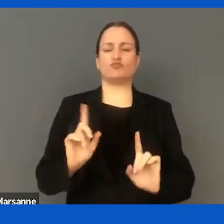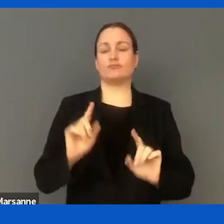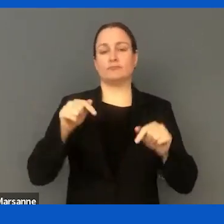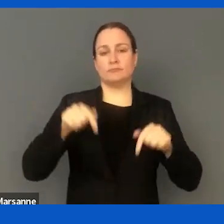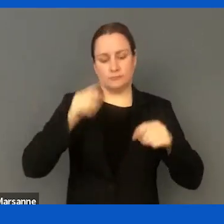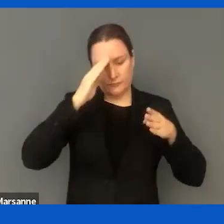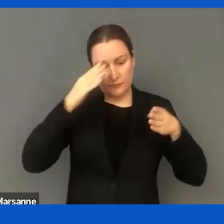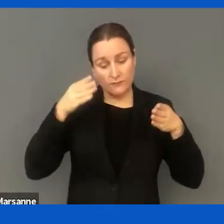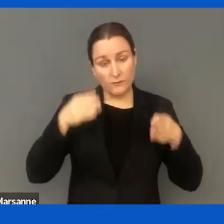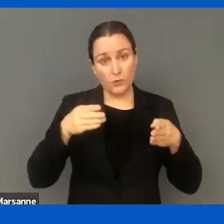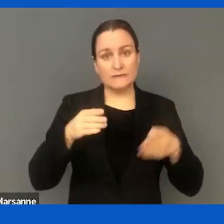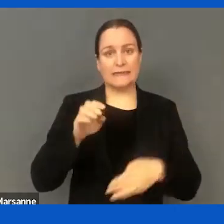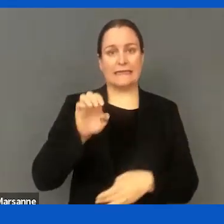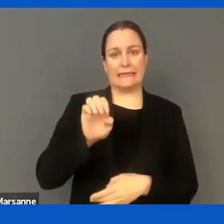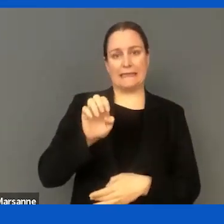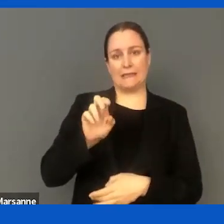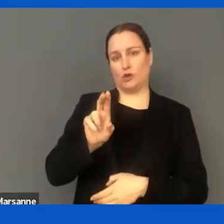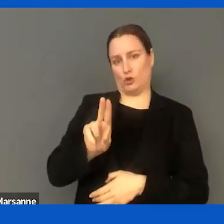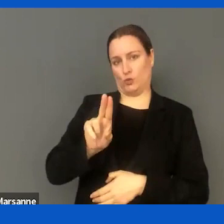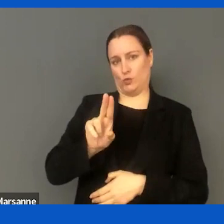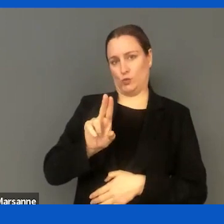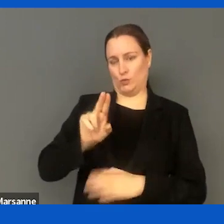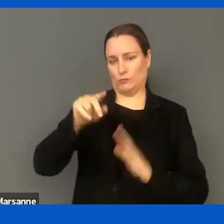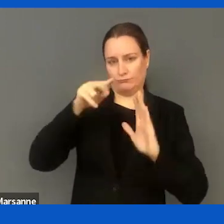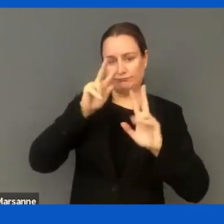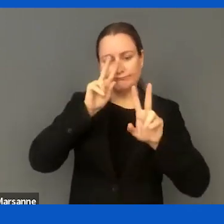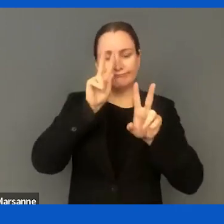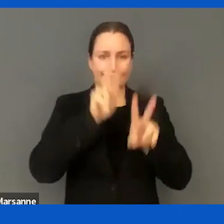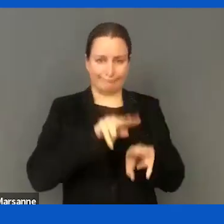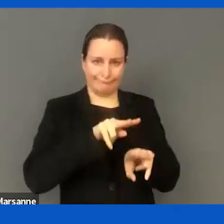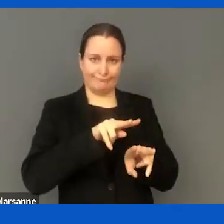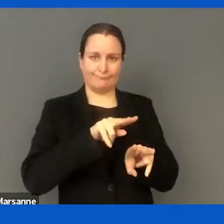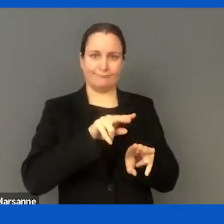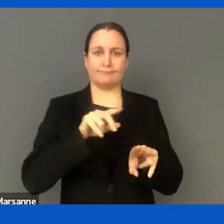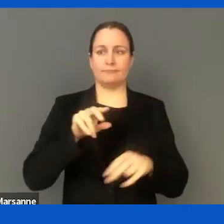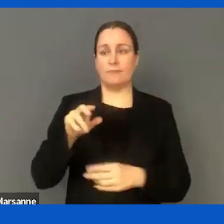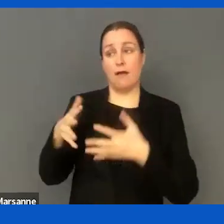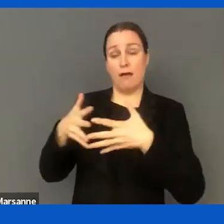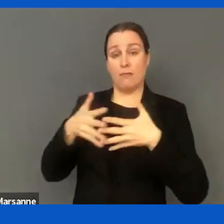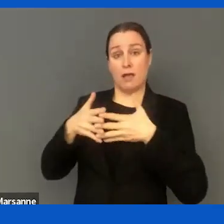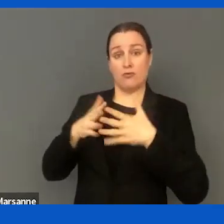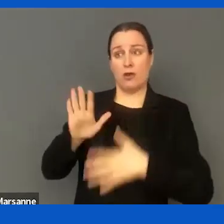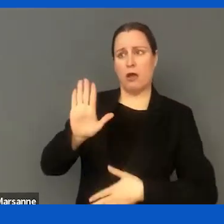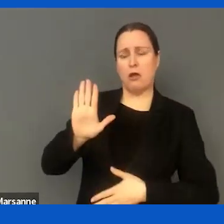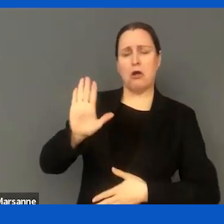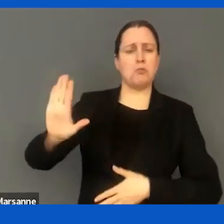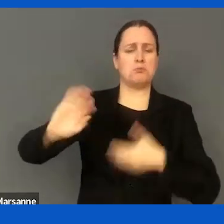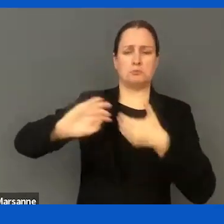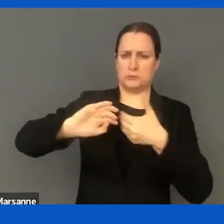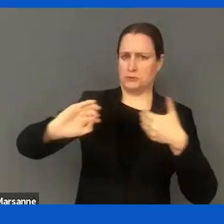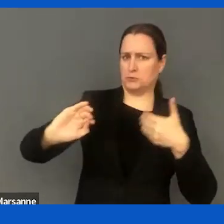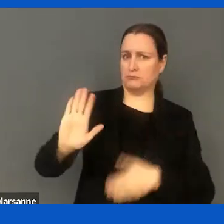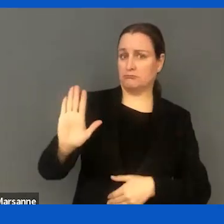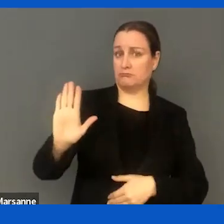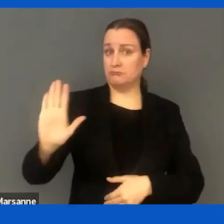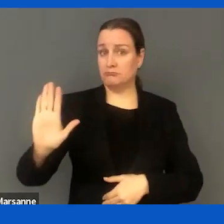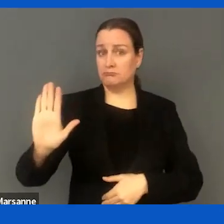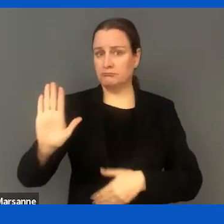don't have any legal experts from the U.S. here. So many of the issues or problems -- I don't